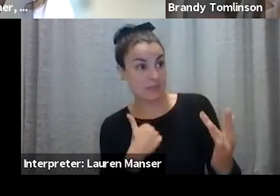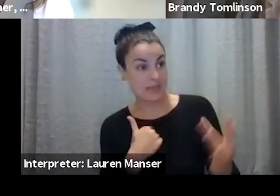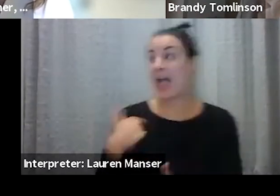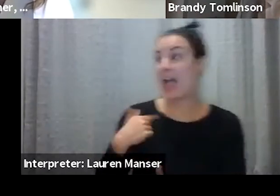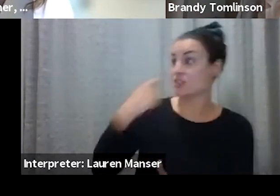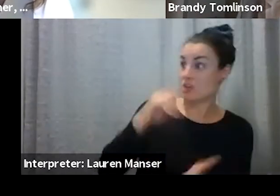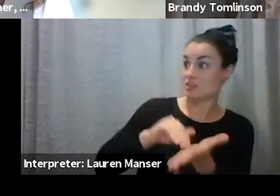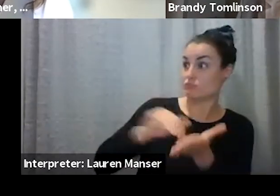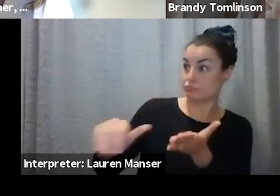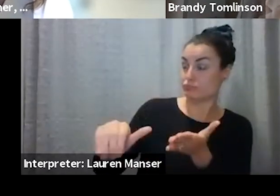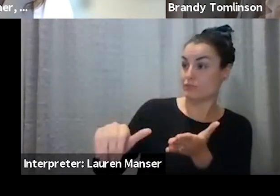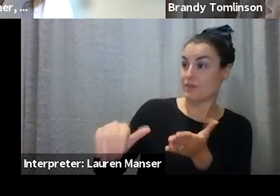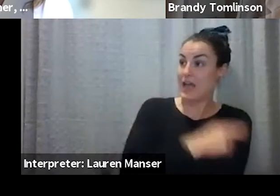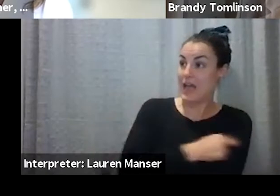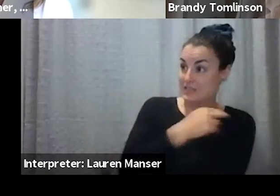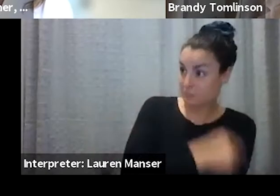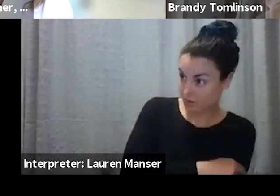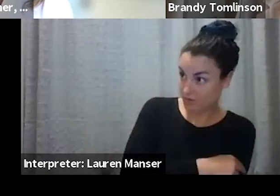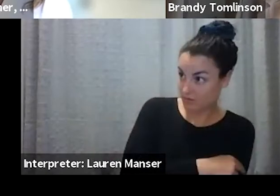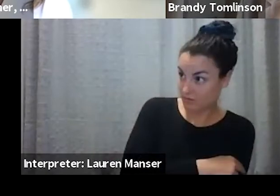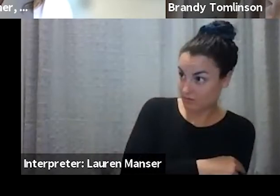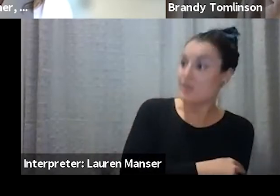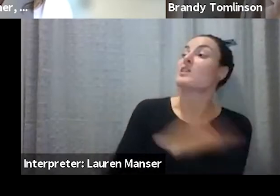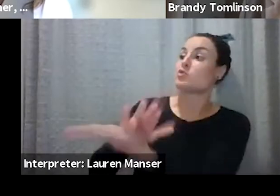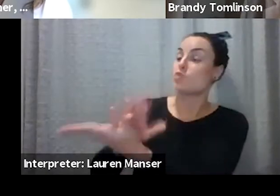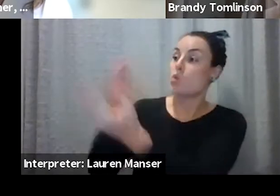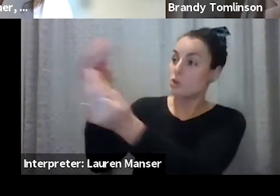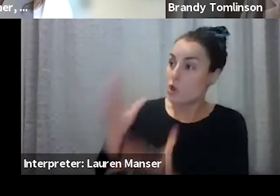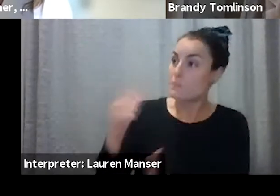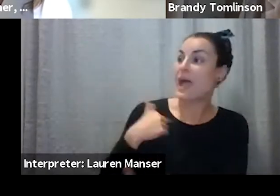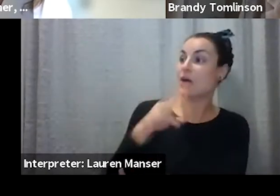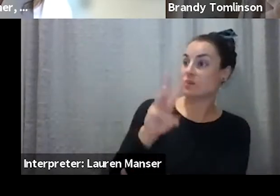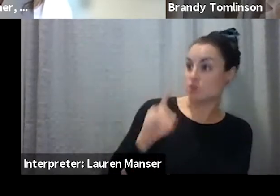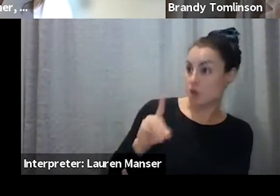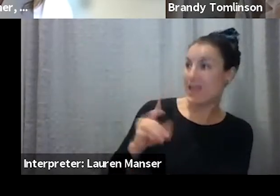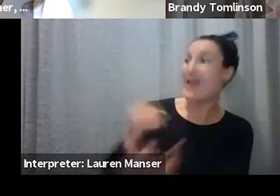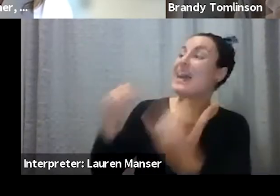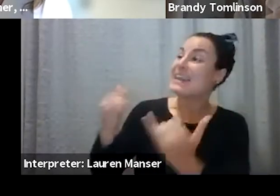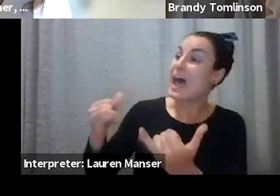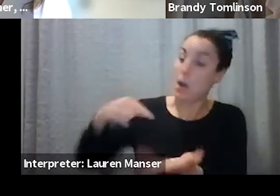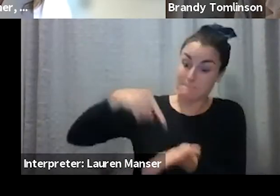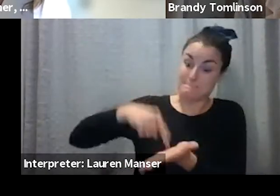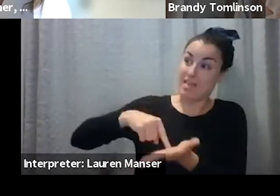and now they sent me a bill for $3,000 and they don't have any money to pay for it and it's so heart wrenching.